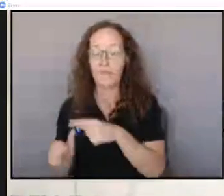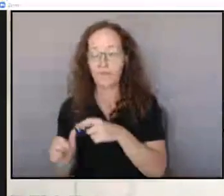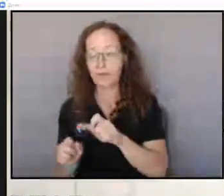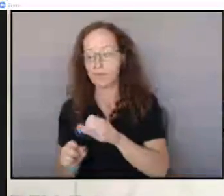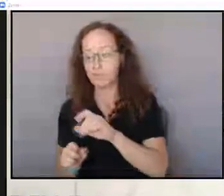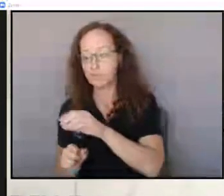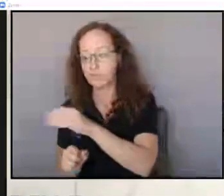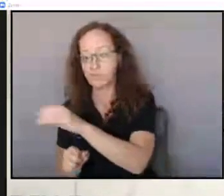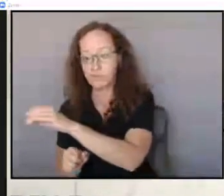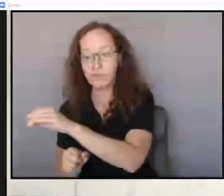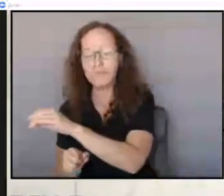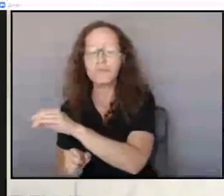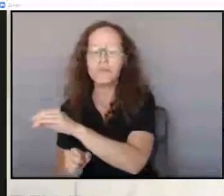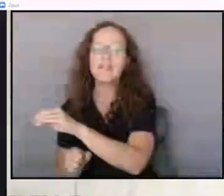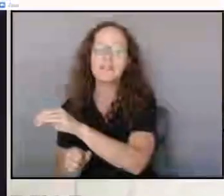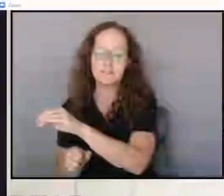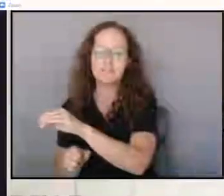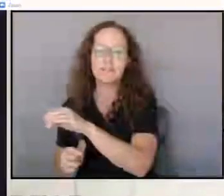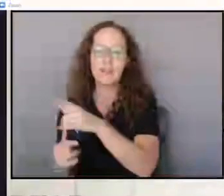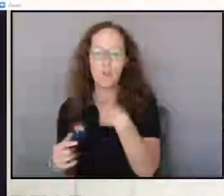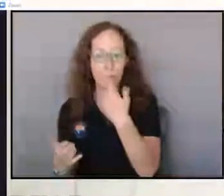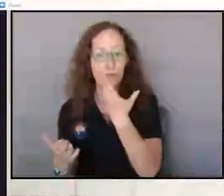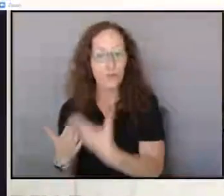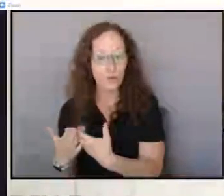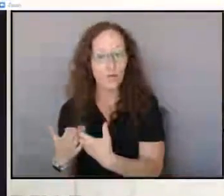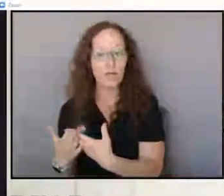THE 203, THIS IS NOW FILLING IN NICELY.